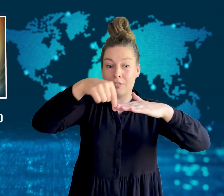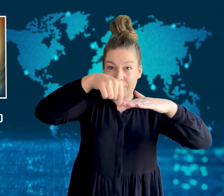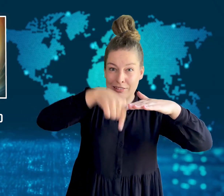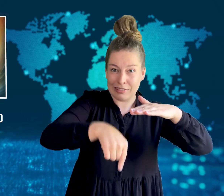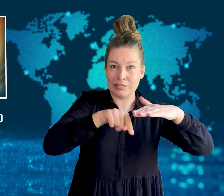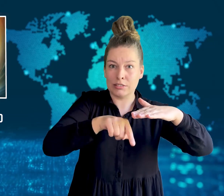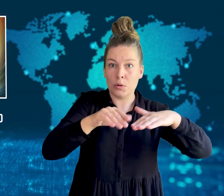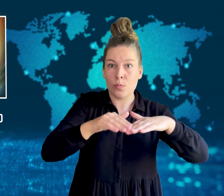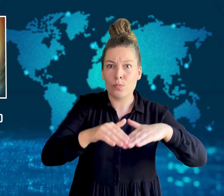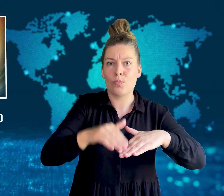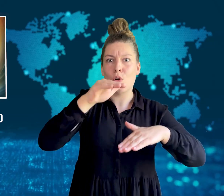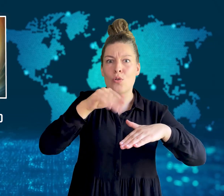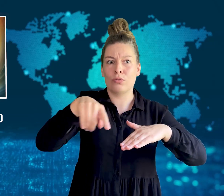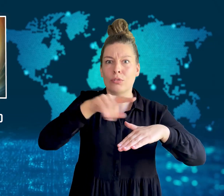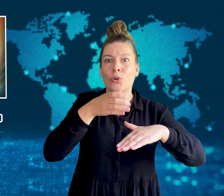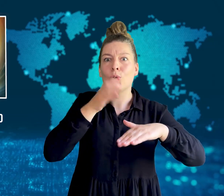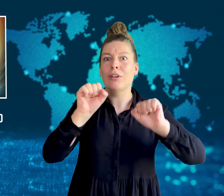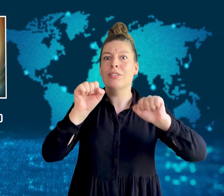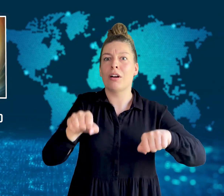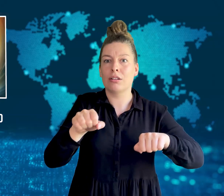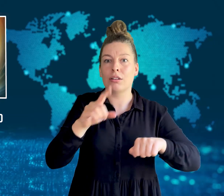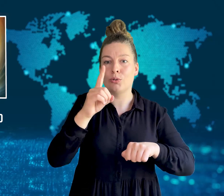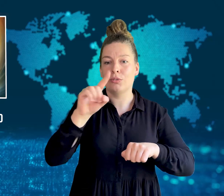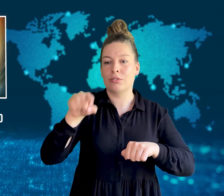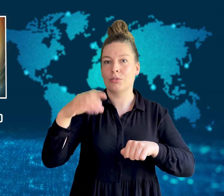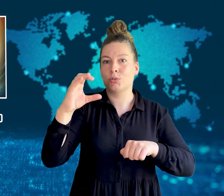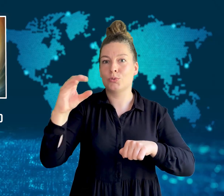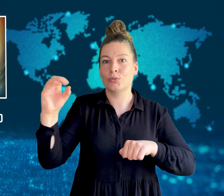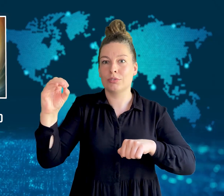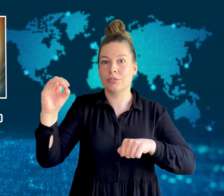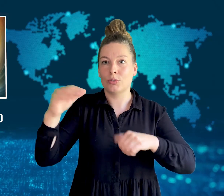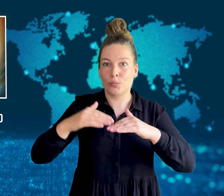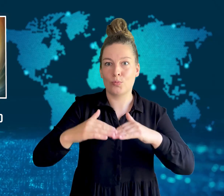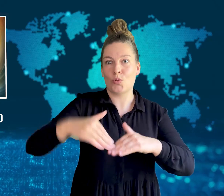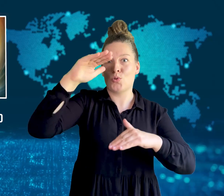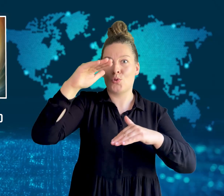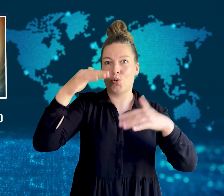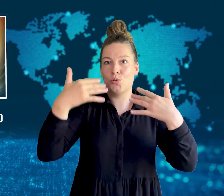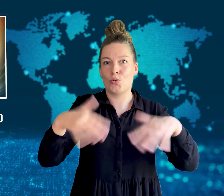Rocky reservoirs called aquifers are estimated to hold